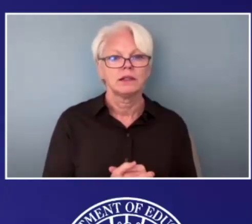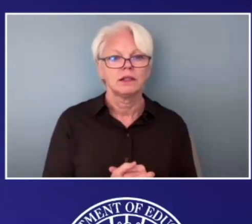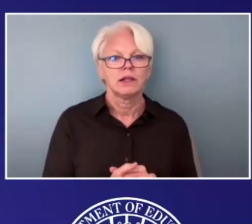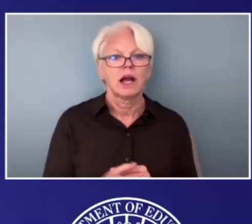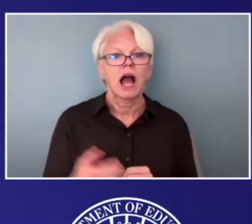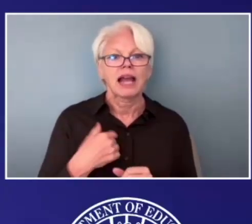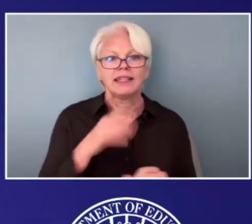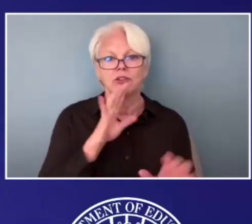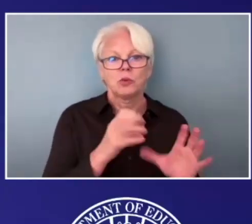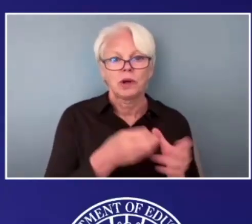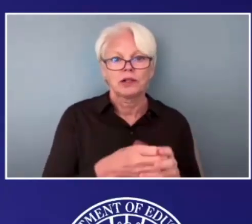table for just a second.